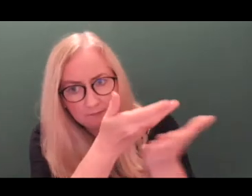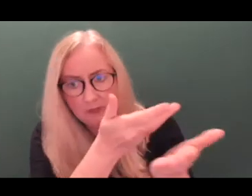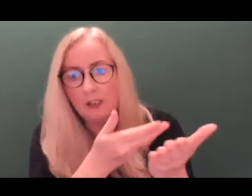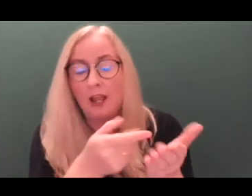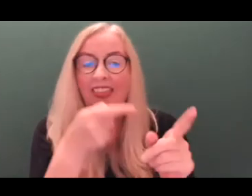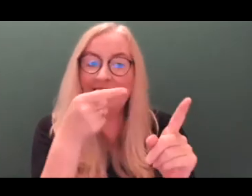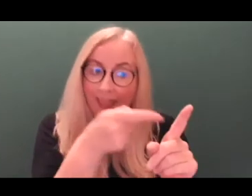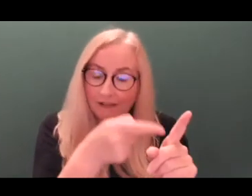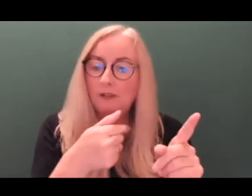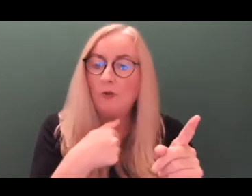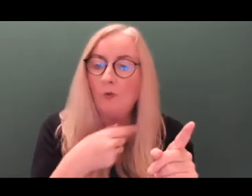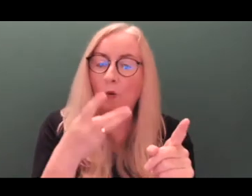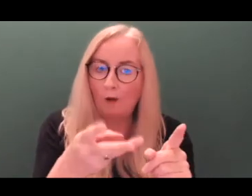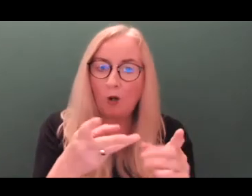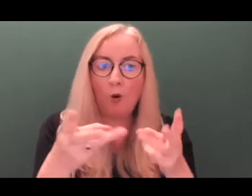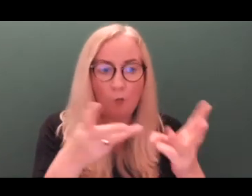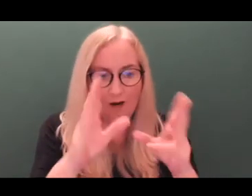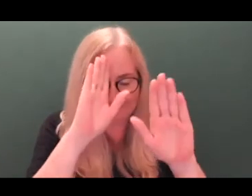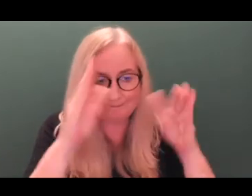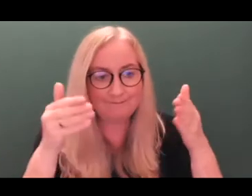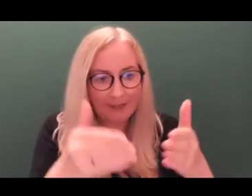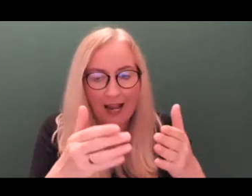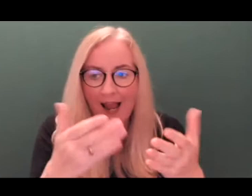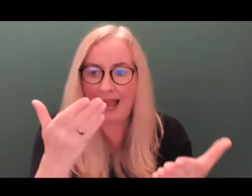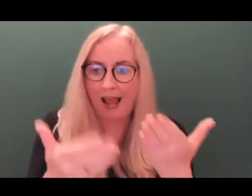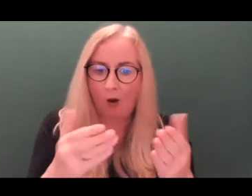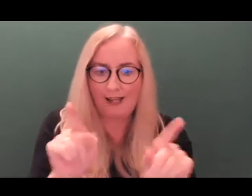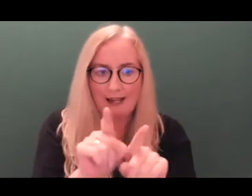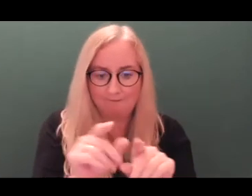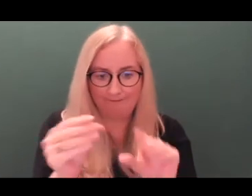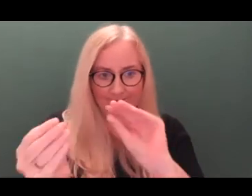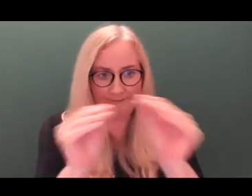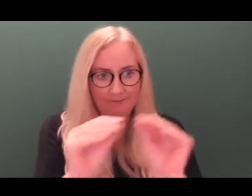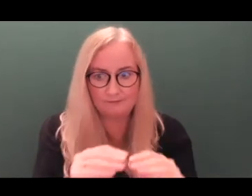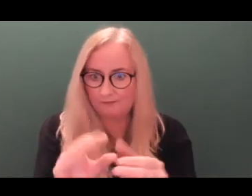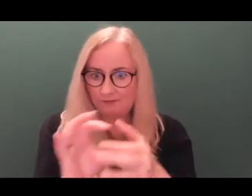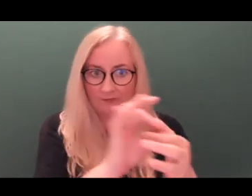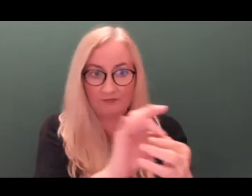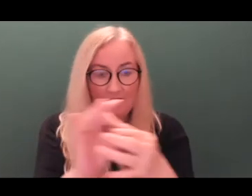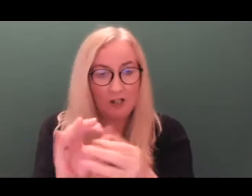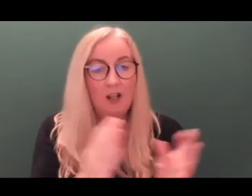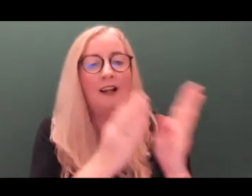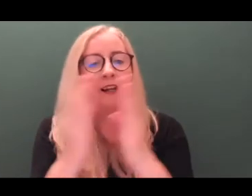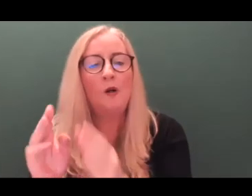are going to work on coming up with a solution on. >>: Okay, so next Patricia? What are your fears?